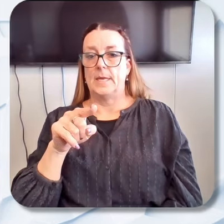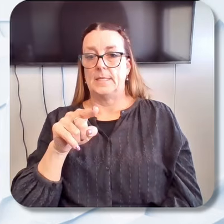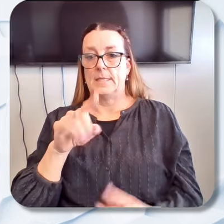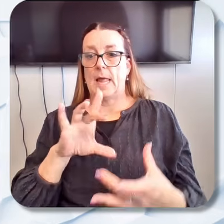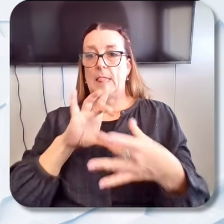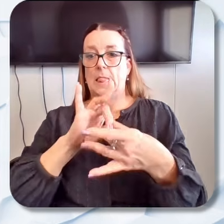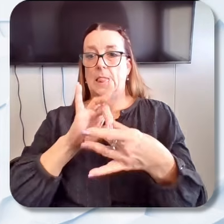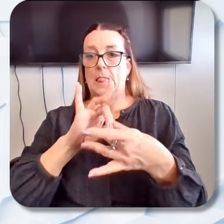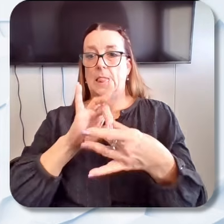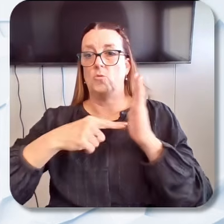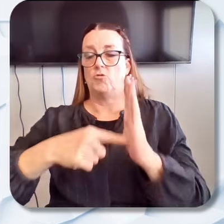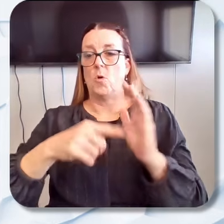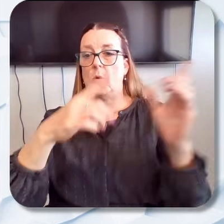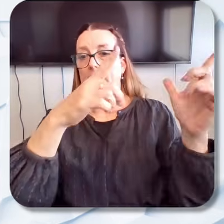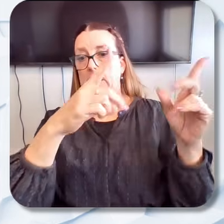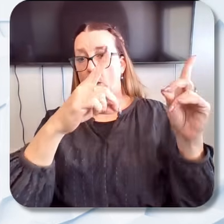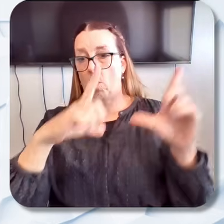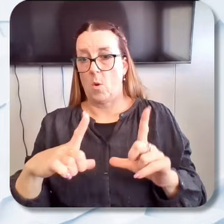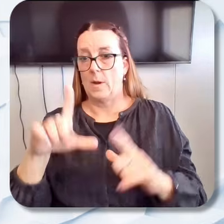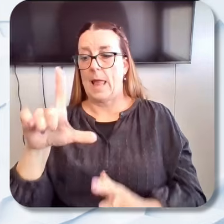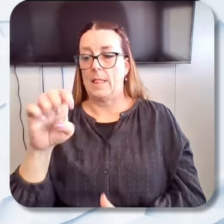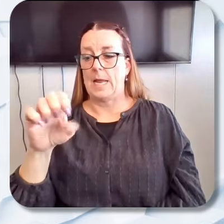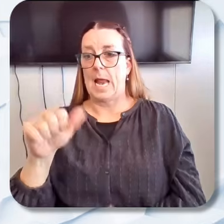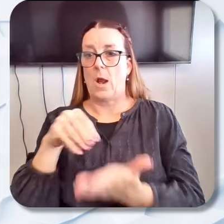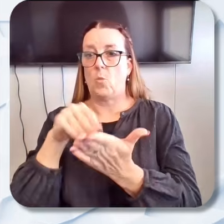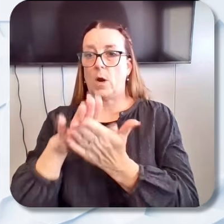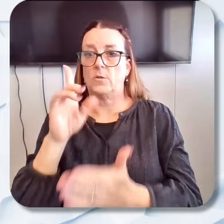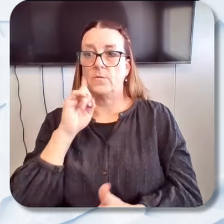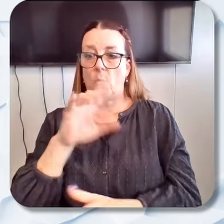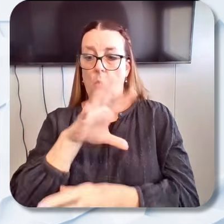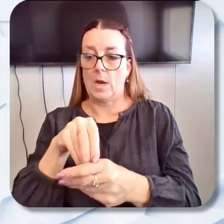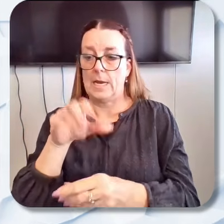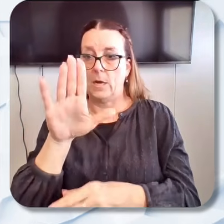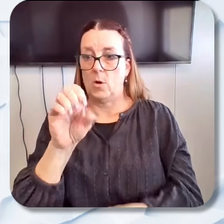to download all the LEA records for your SELPA.